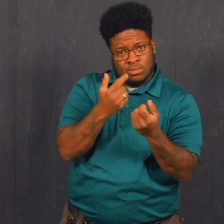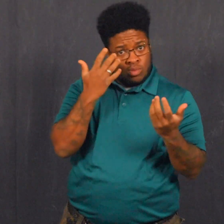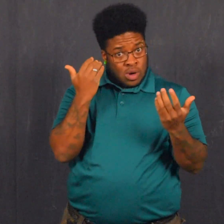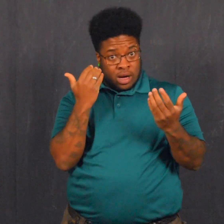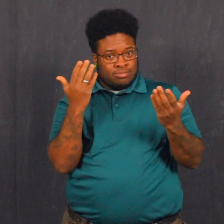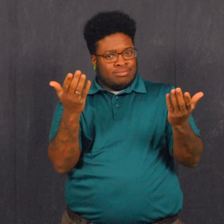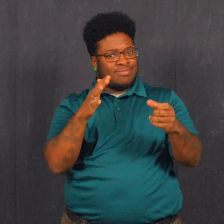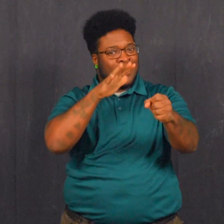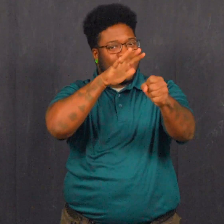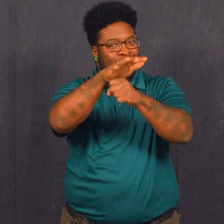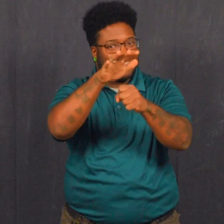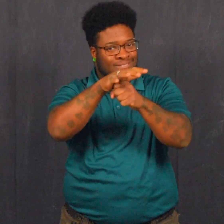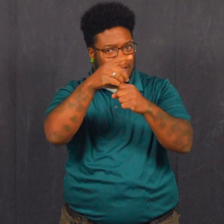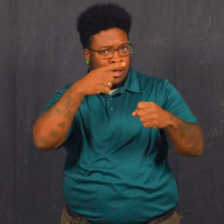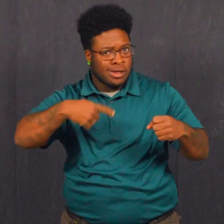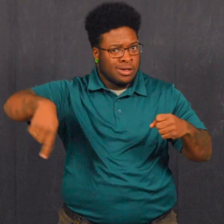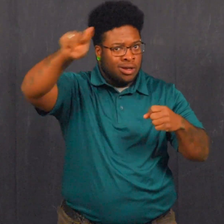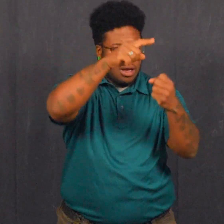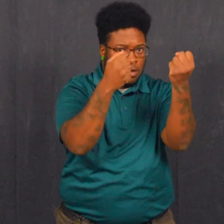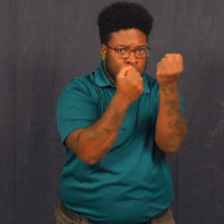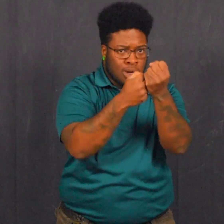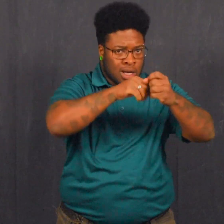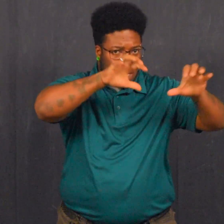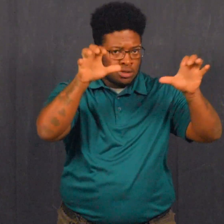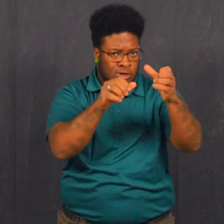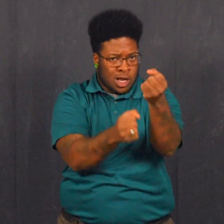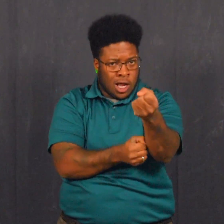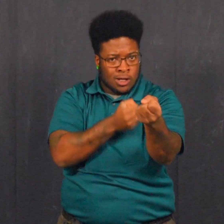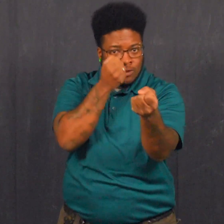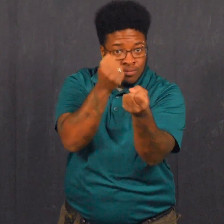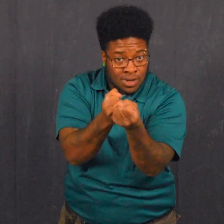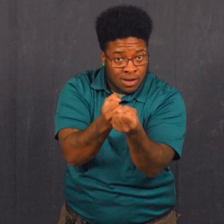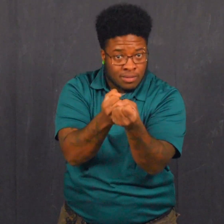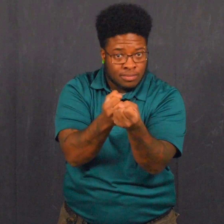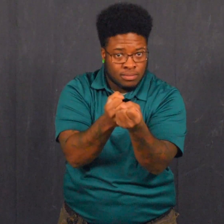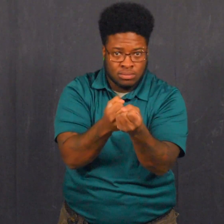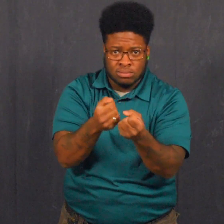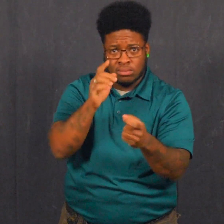there were enough advocates actively supporting it,